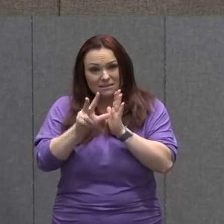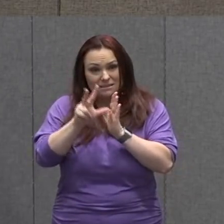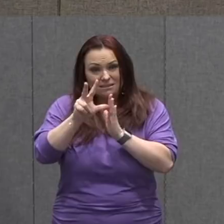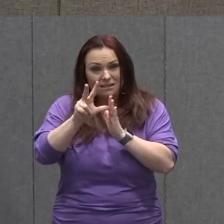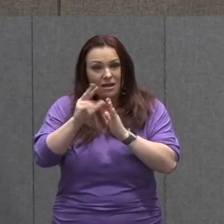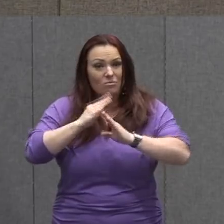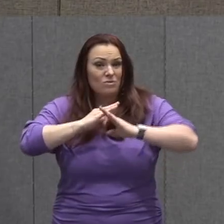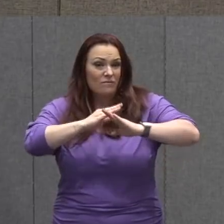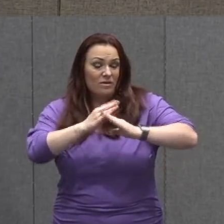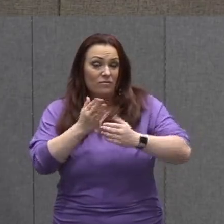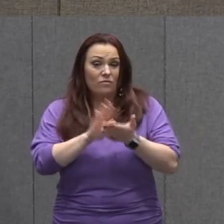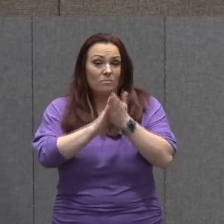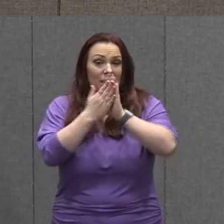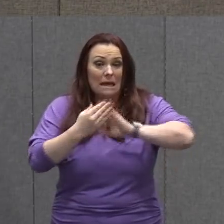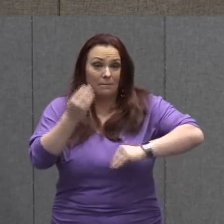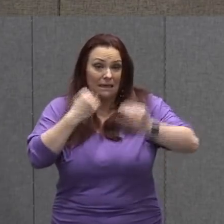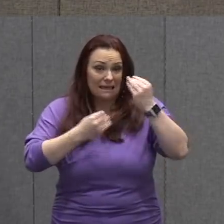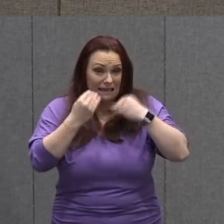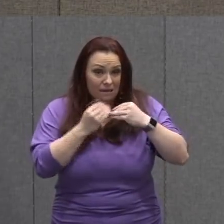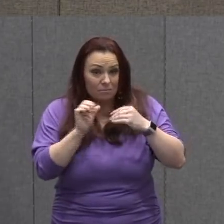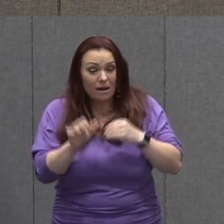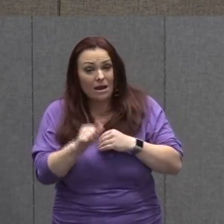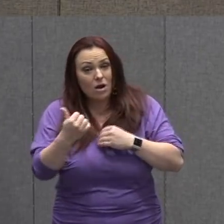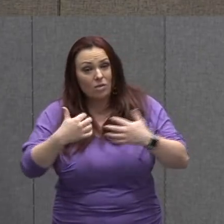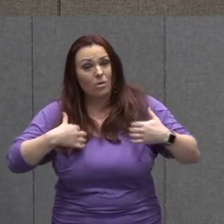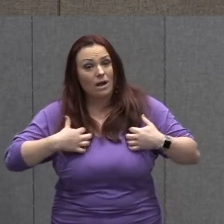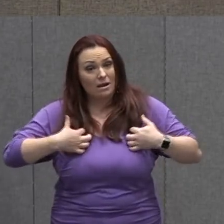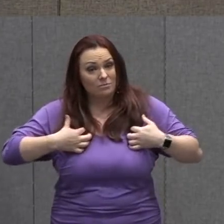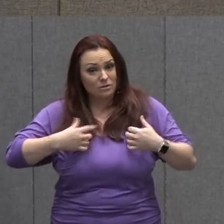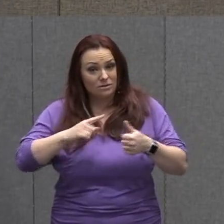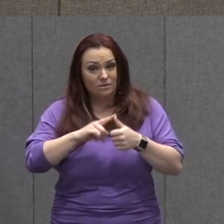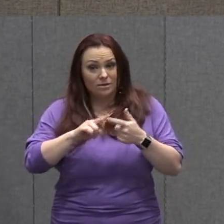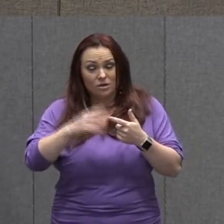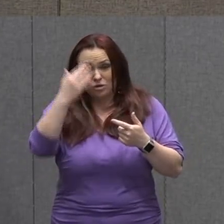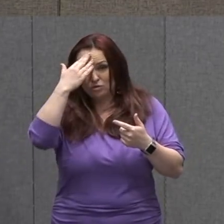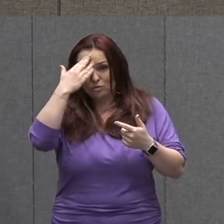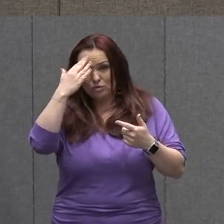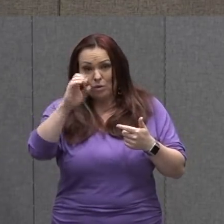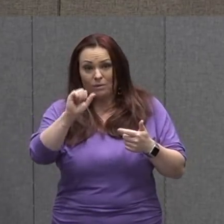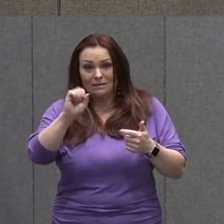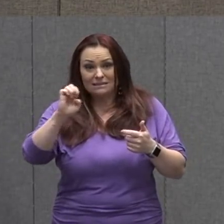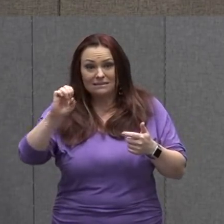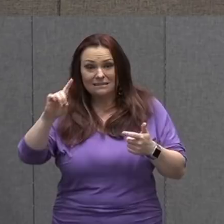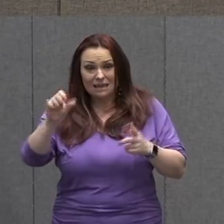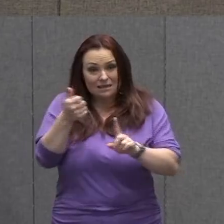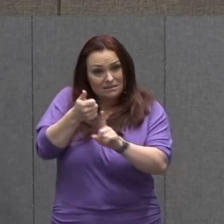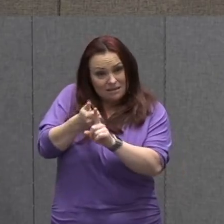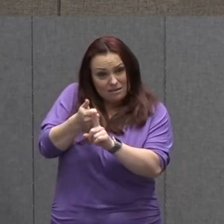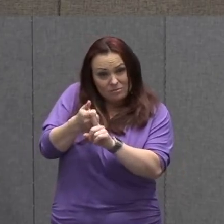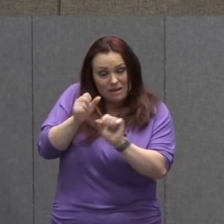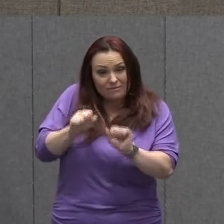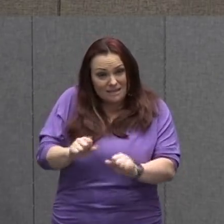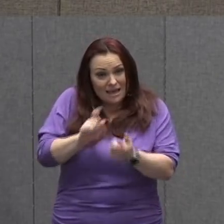Do you know that seeds also adapt or have adaptations?